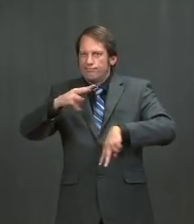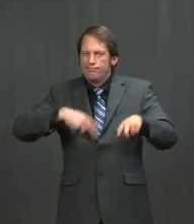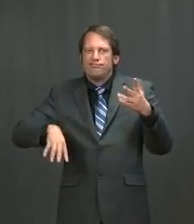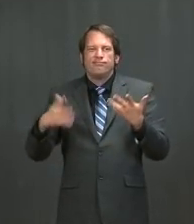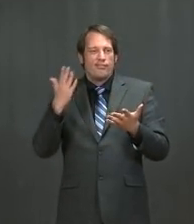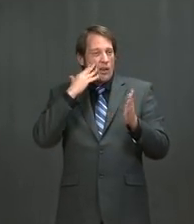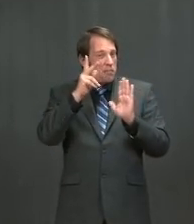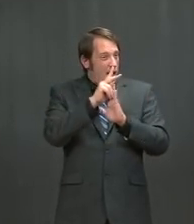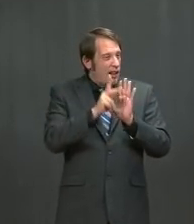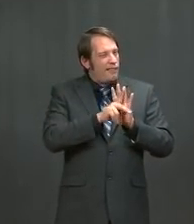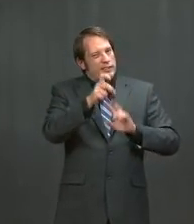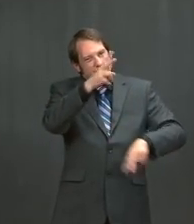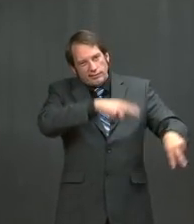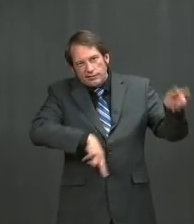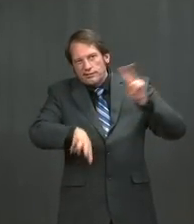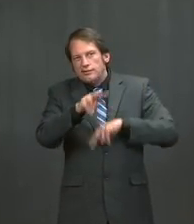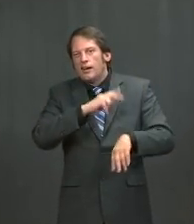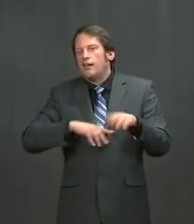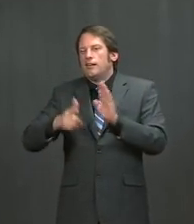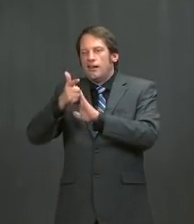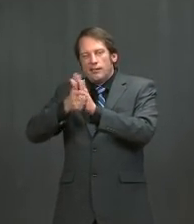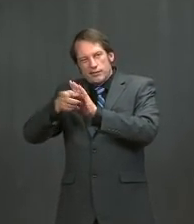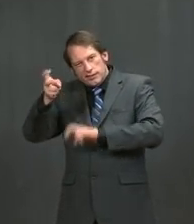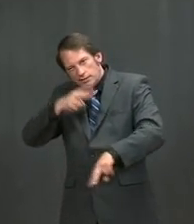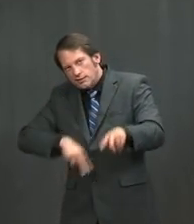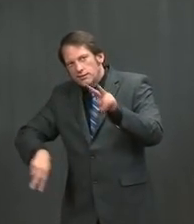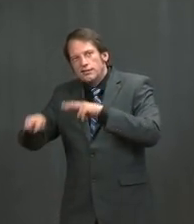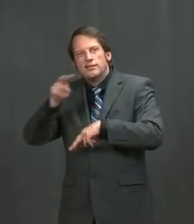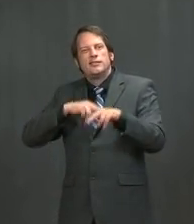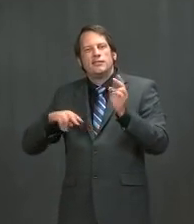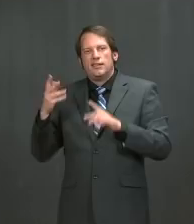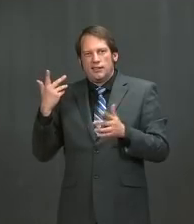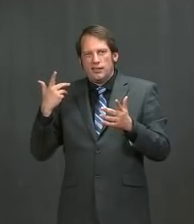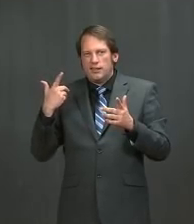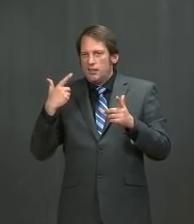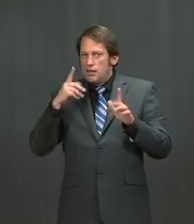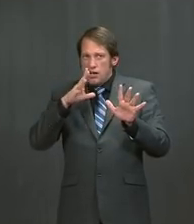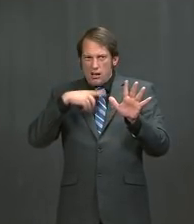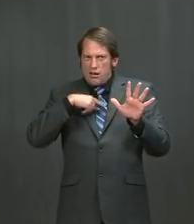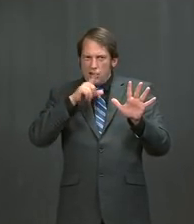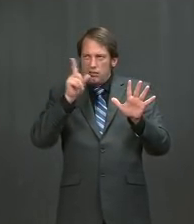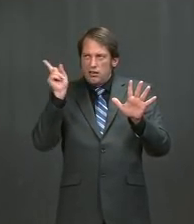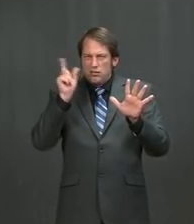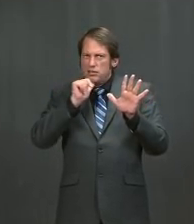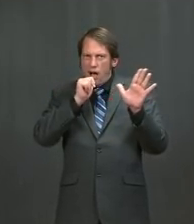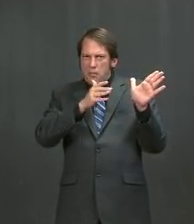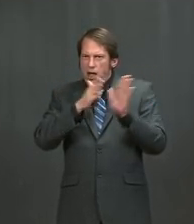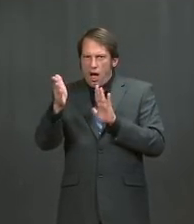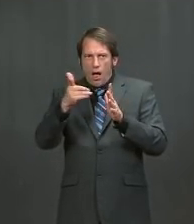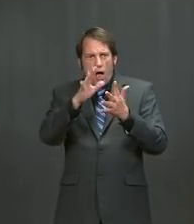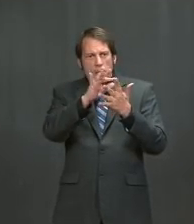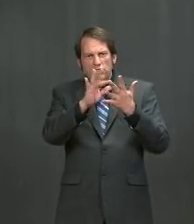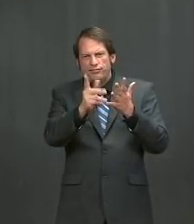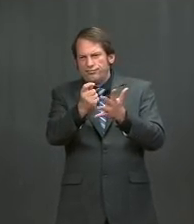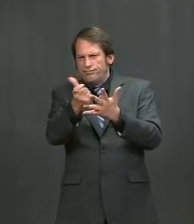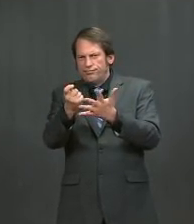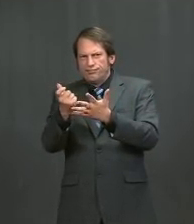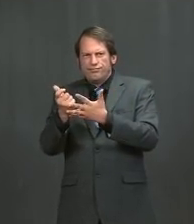at the same time. We haven't ruled out options, but that review is ongoing and there isn't a conclusion of it. Let me just go -- go ahead.